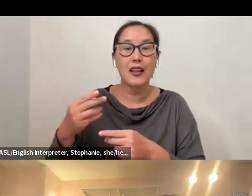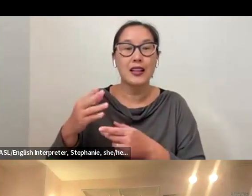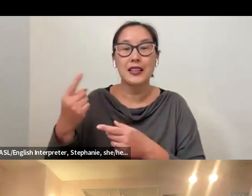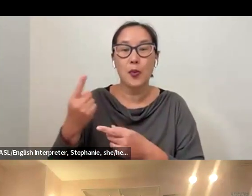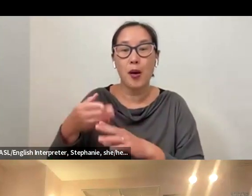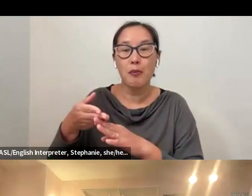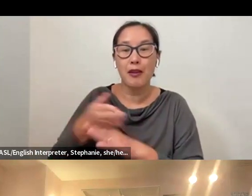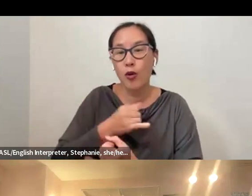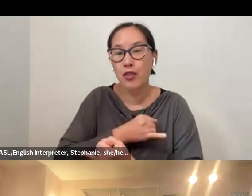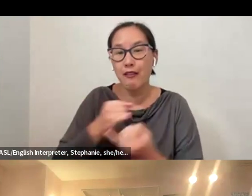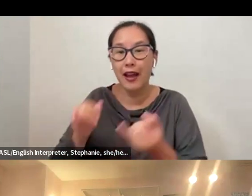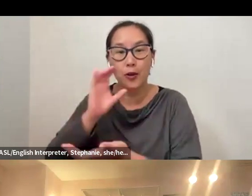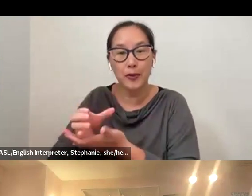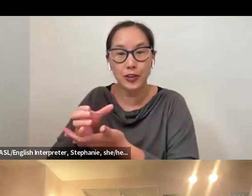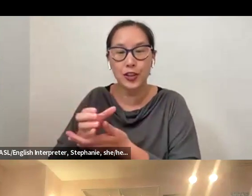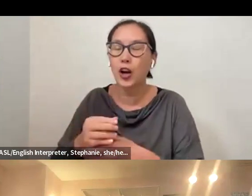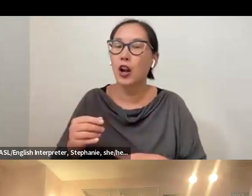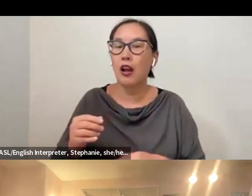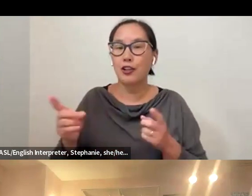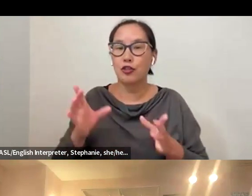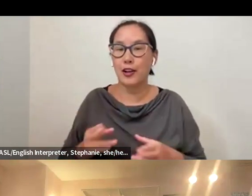by a director called Aya Youssef.